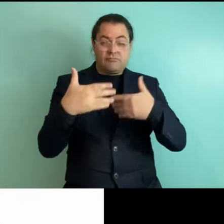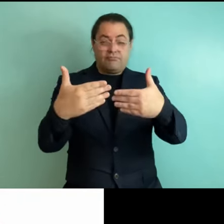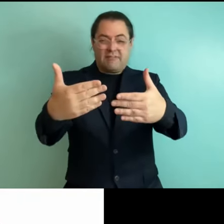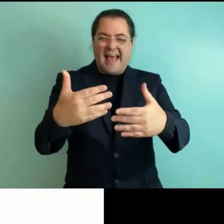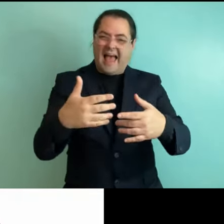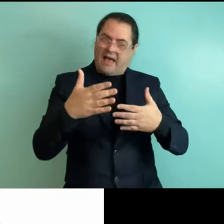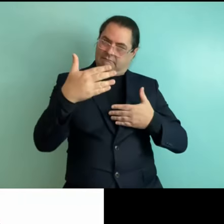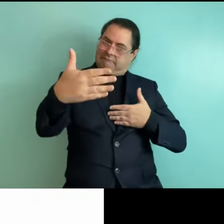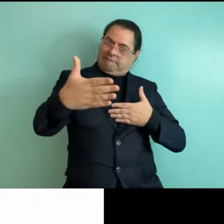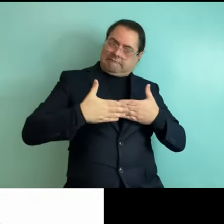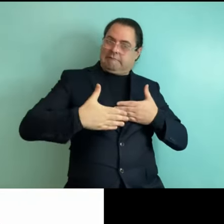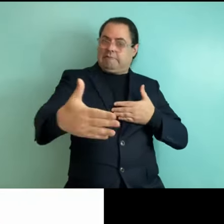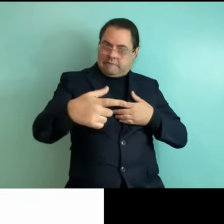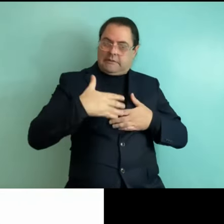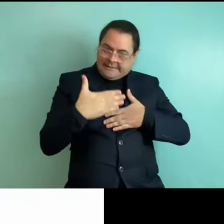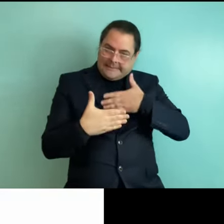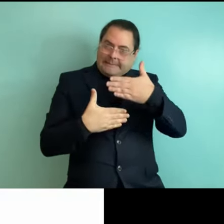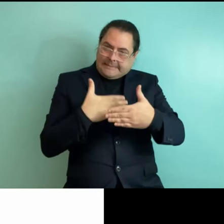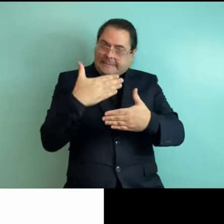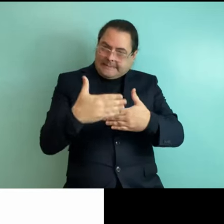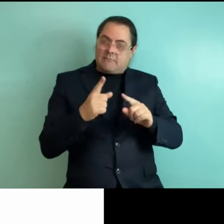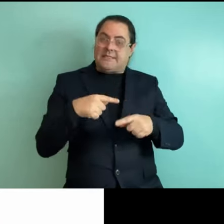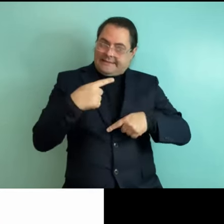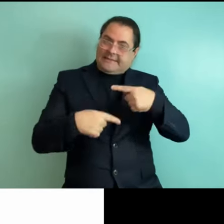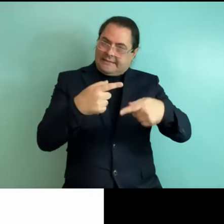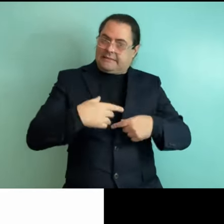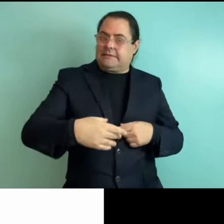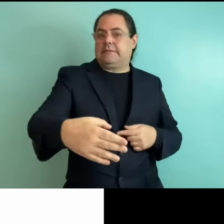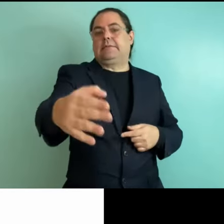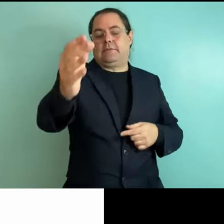that we, we try to send across our teens and I just like to reinforce that is that, you